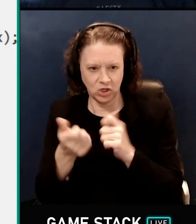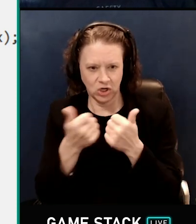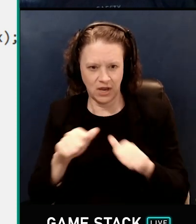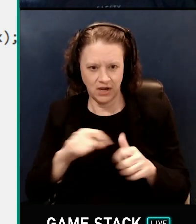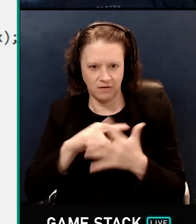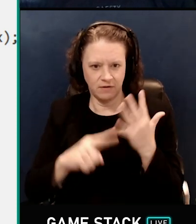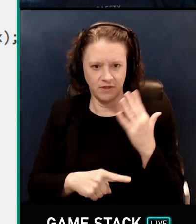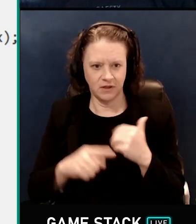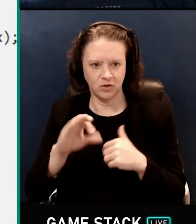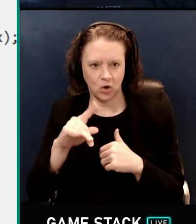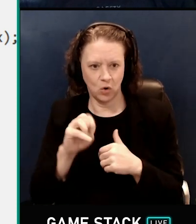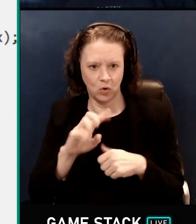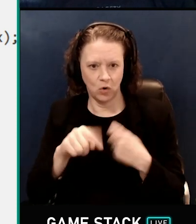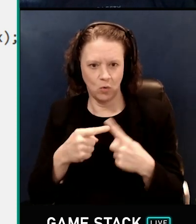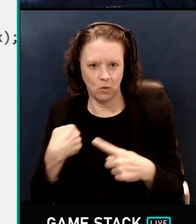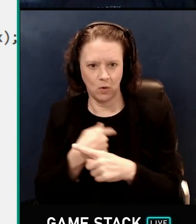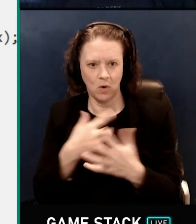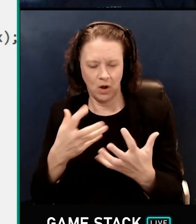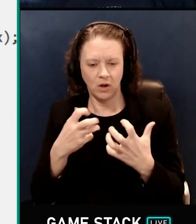we want to apply this surge in a new place.